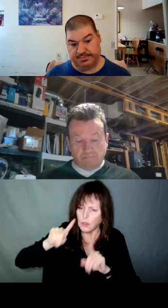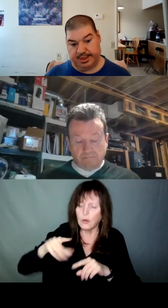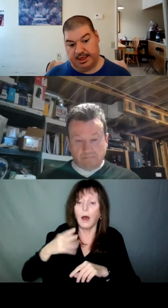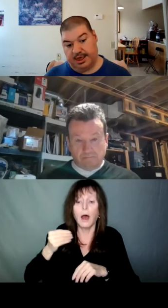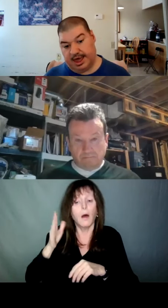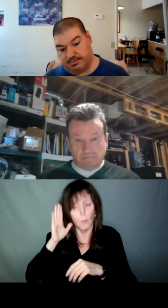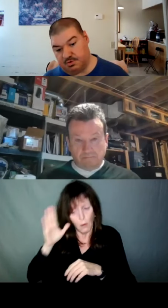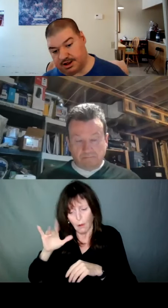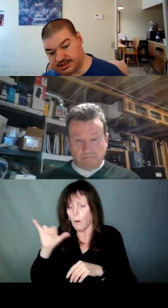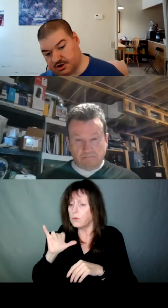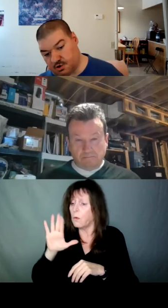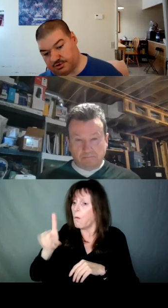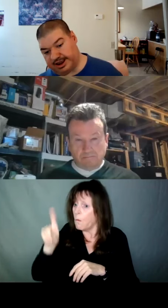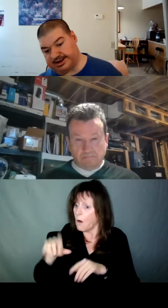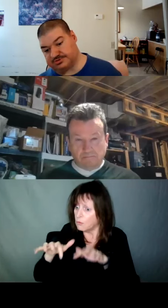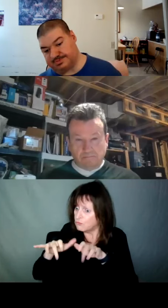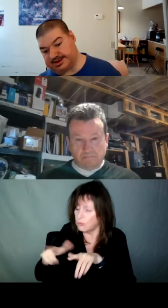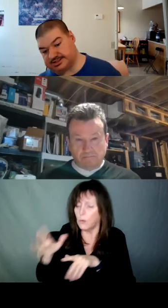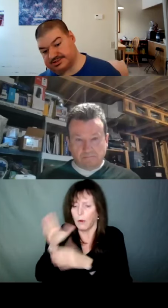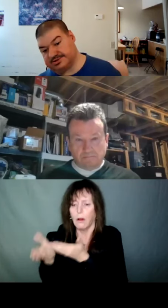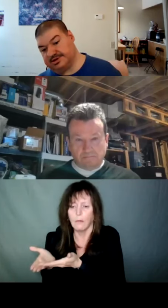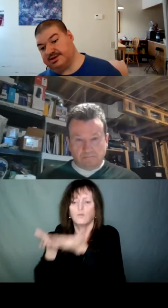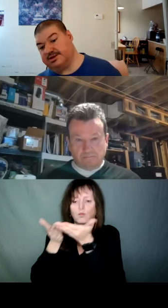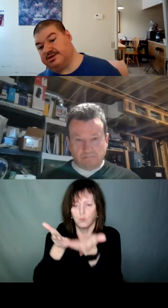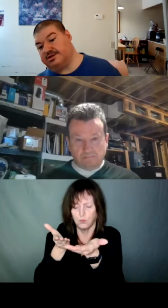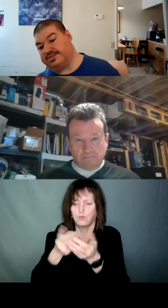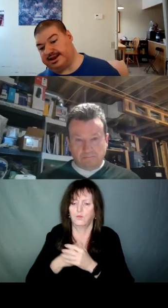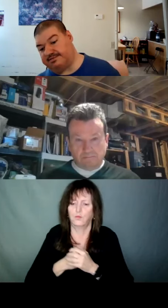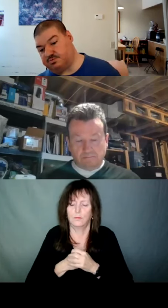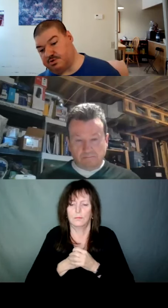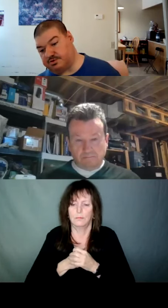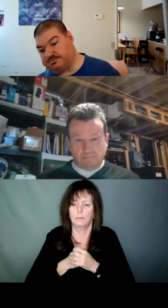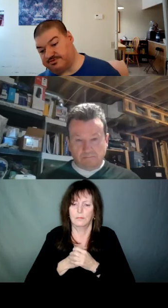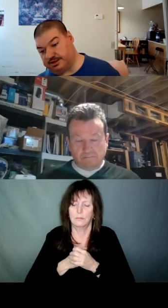and she will ask in the question and answer section. Your question and comment will be anonymous and the final